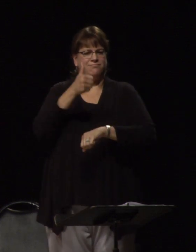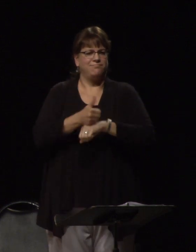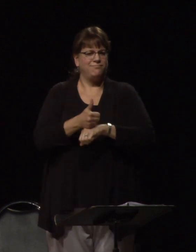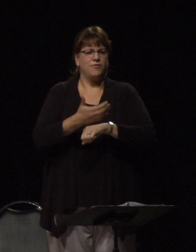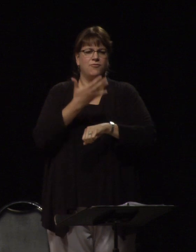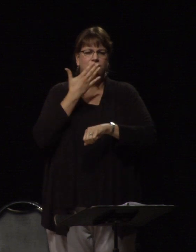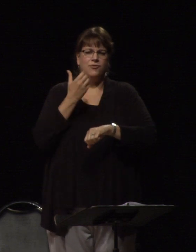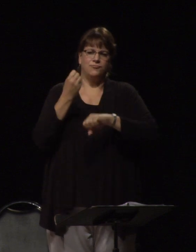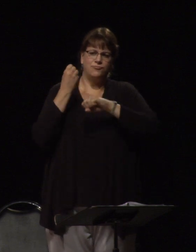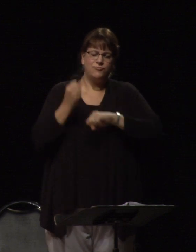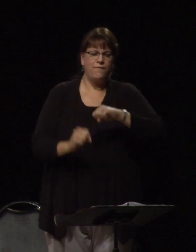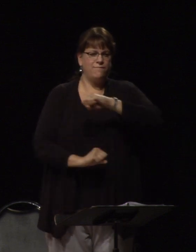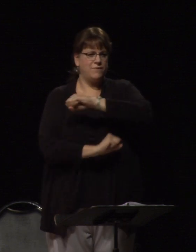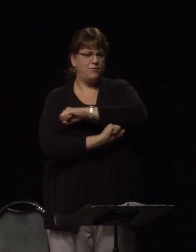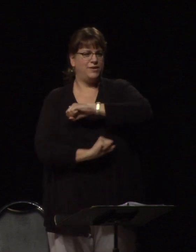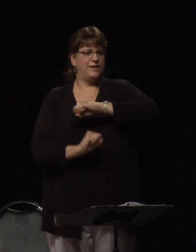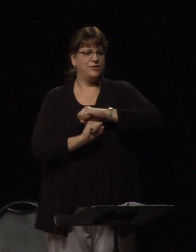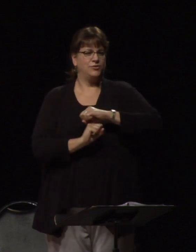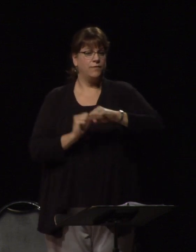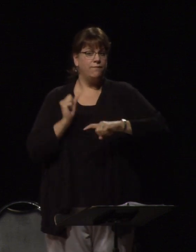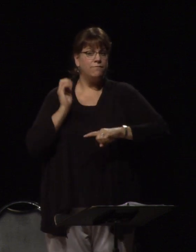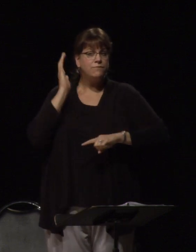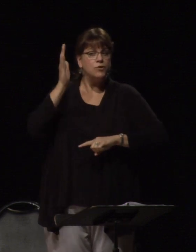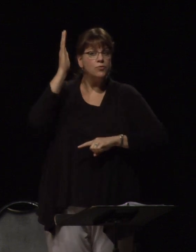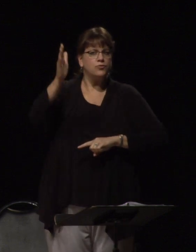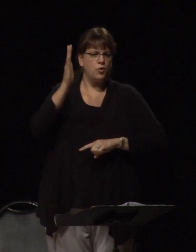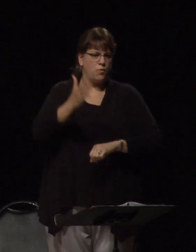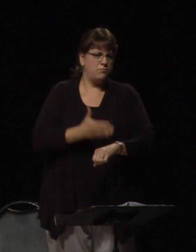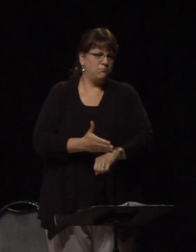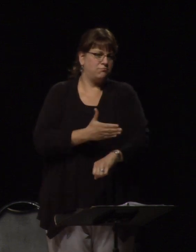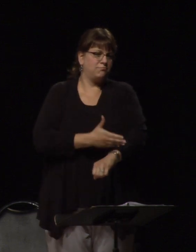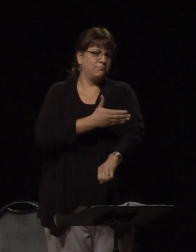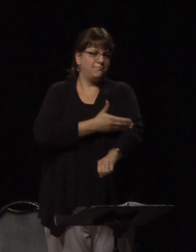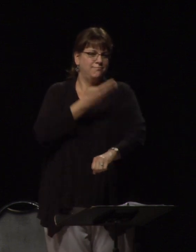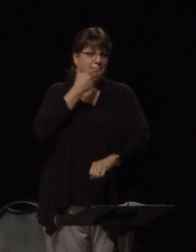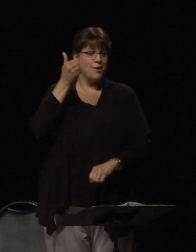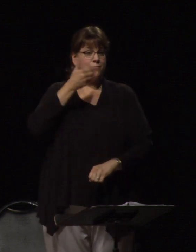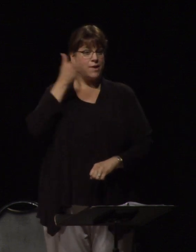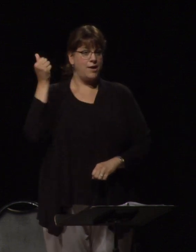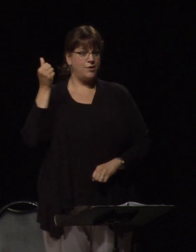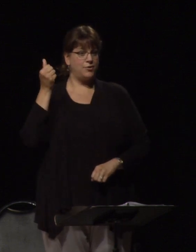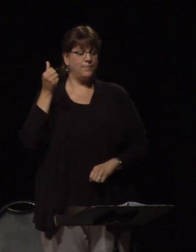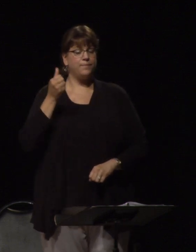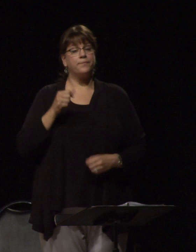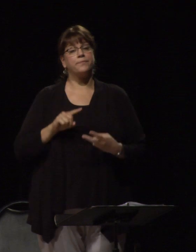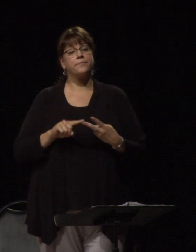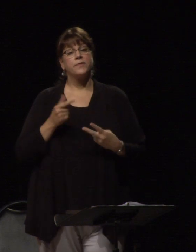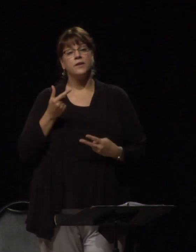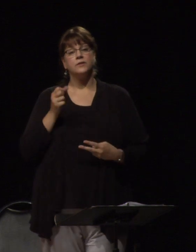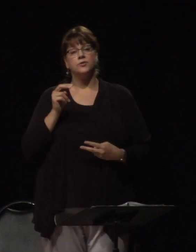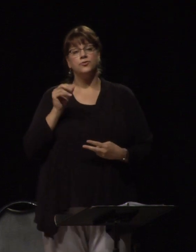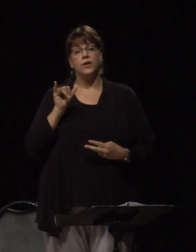BUILD UPON IN THE YEARS TO COME. AND GENESIS, OUR NEW STUDENT INFORMATION SYSTEM, IS ALSO UP